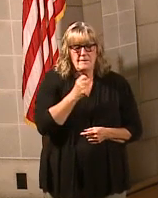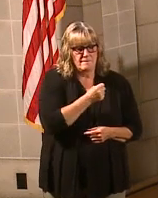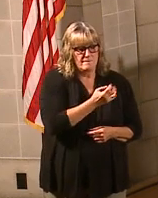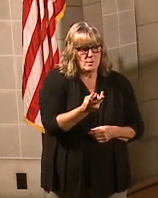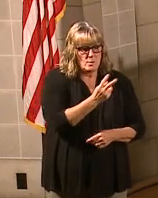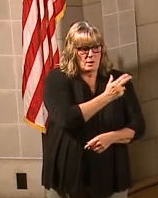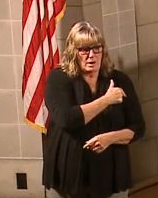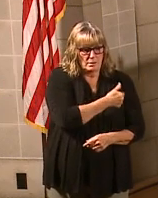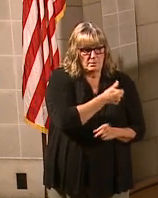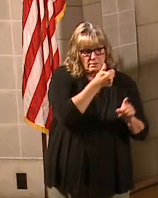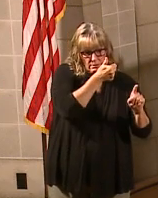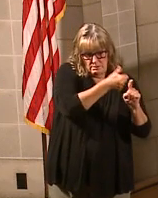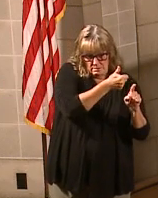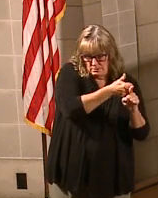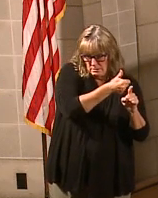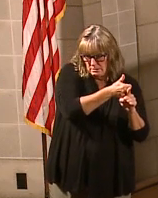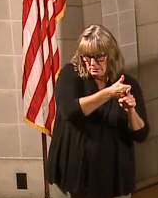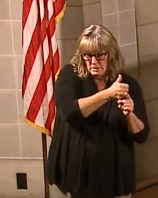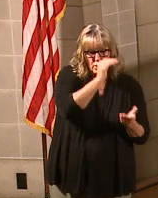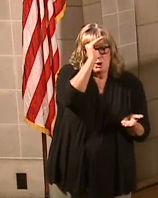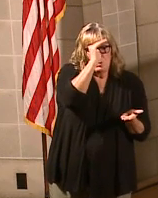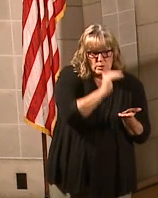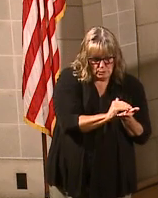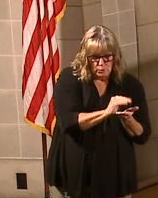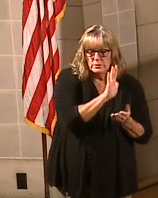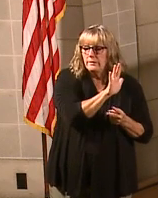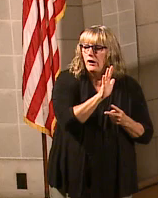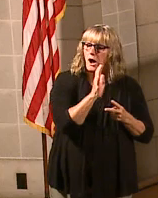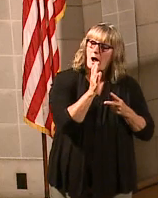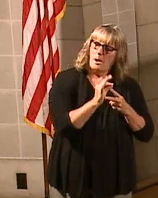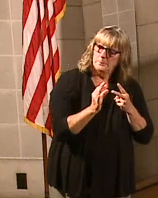I'LL ASK DR. ANTONE.